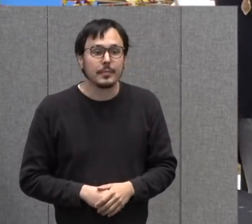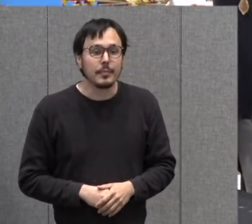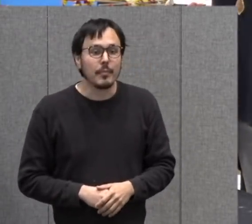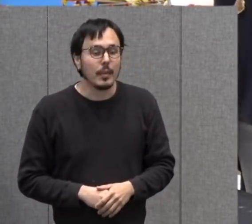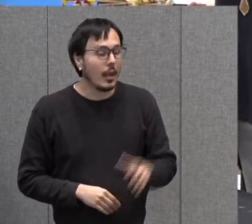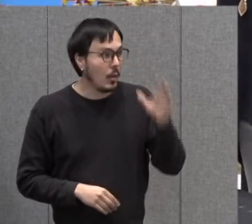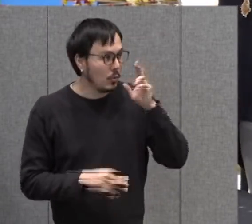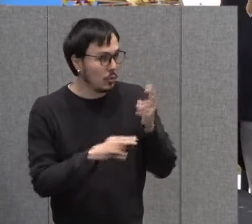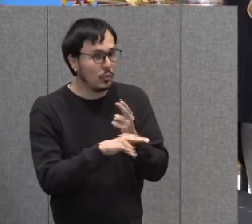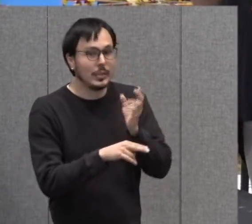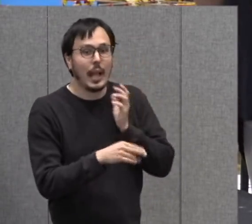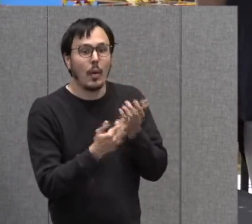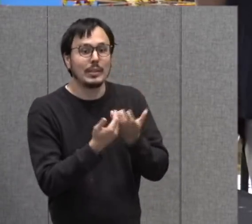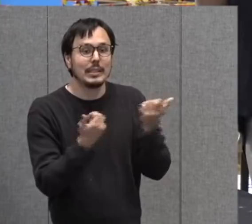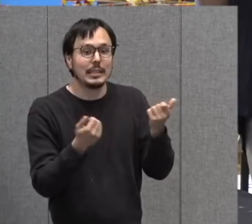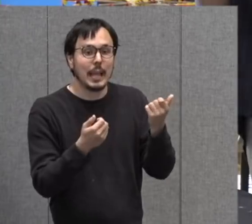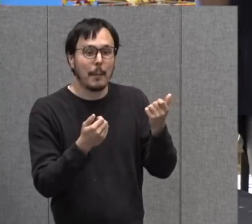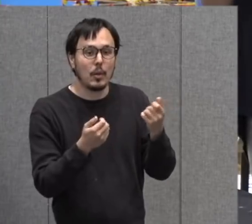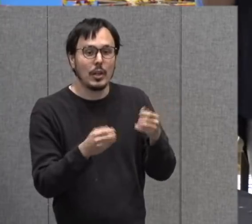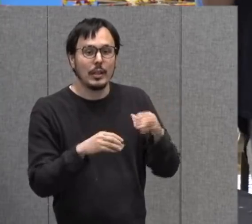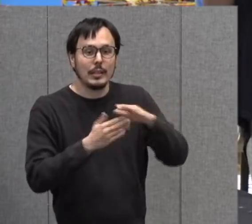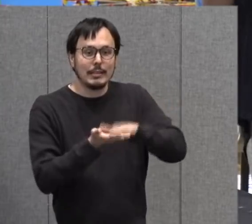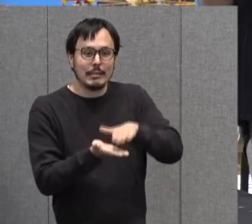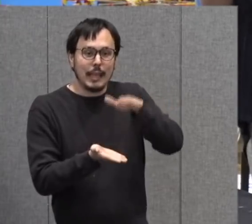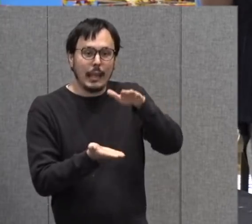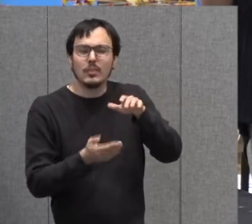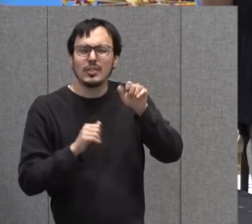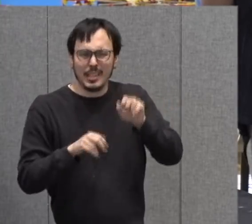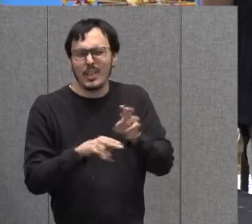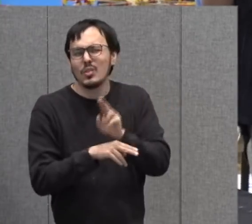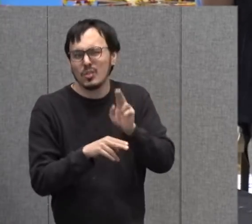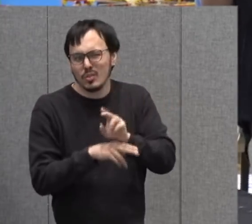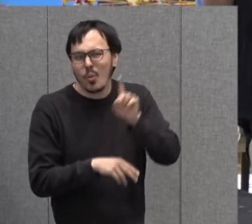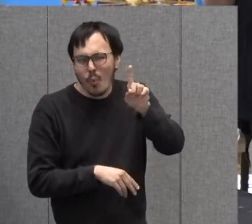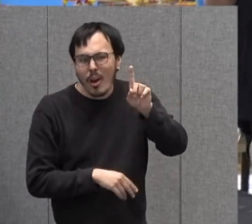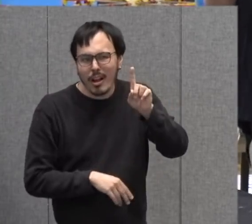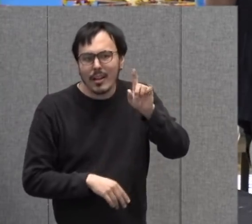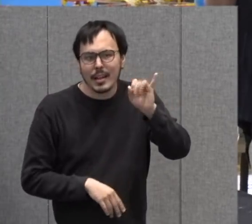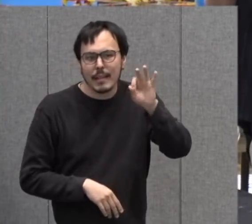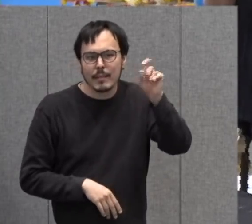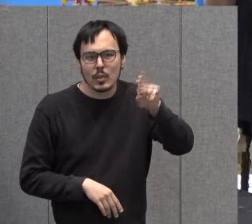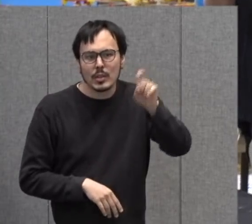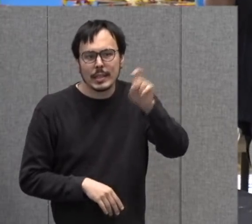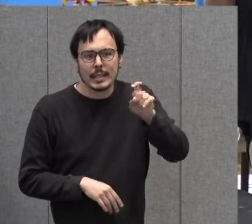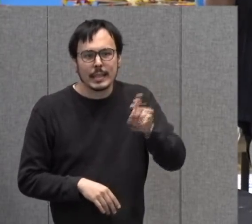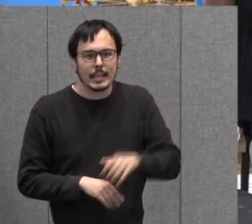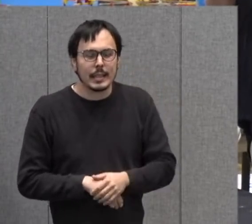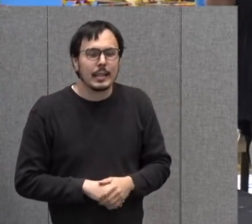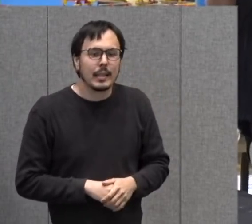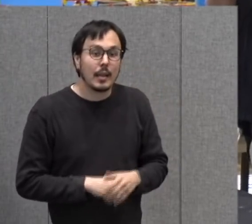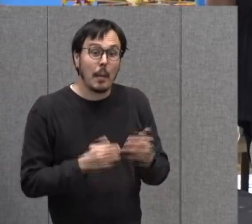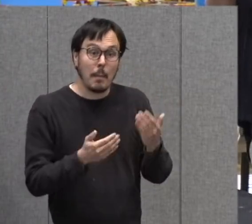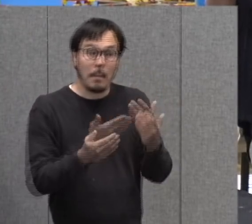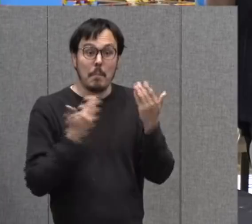our separate decks but you could also just use one deck if you needed to. One thing before you go ahead and use the deck,